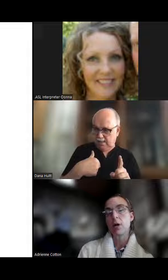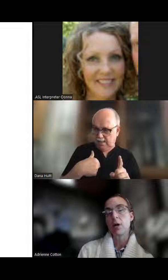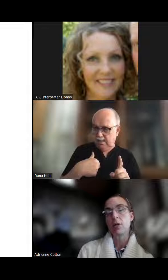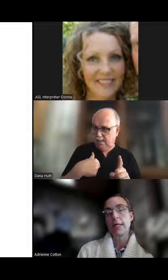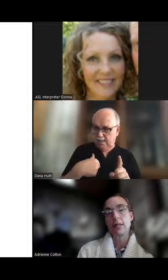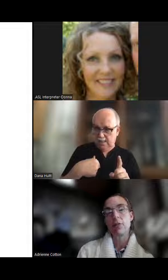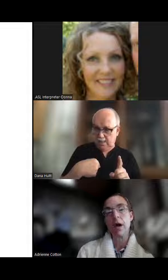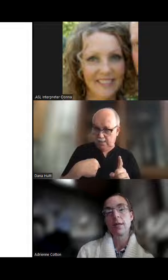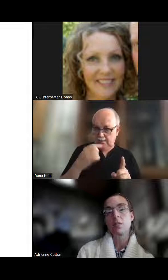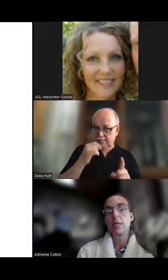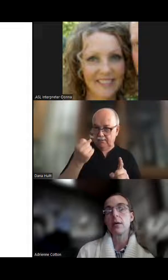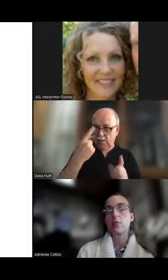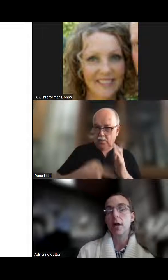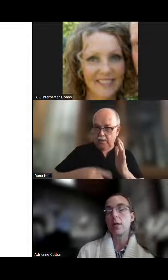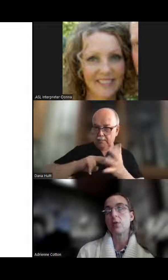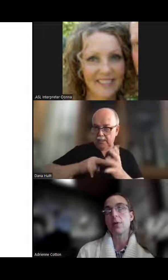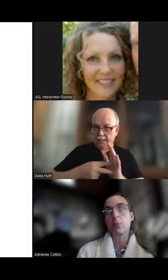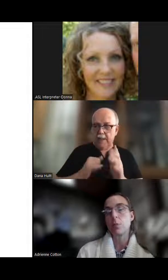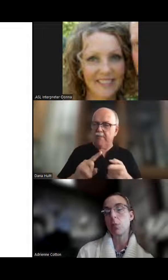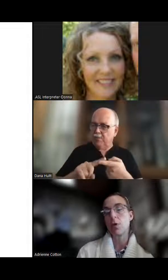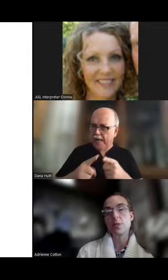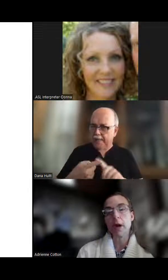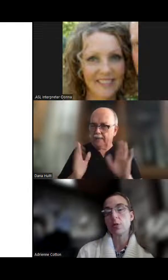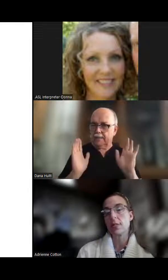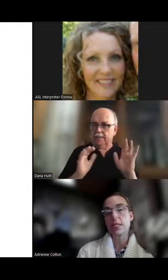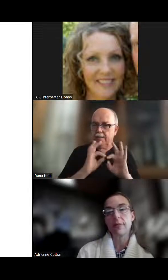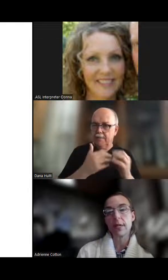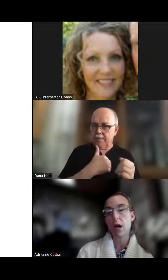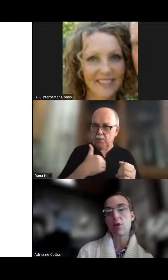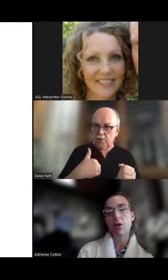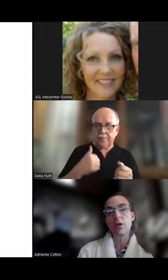caregiving support system for their family while I was there